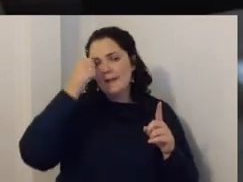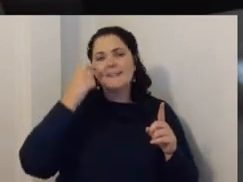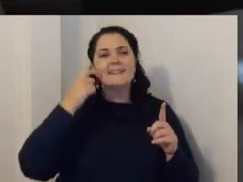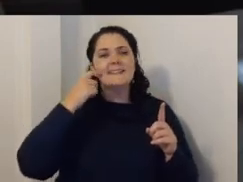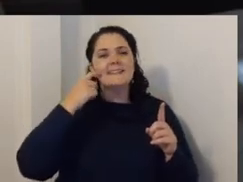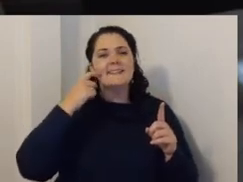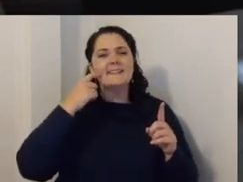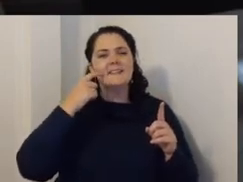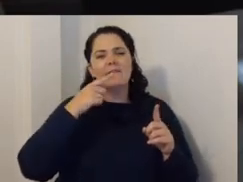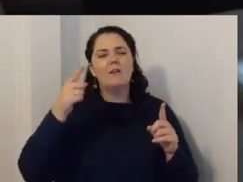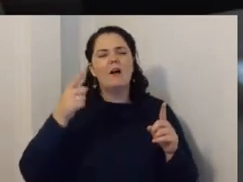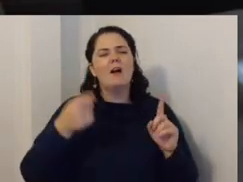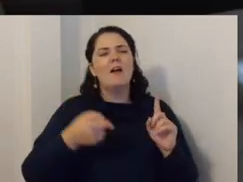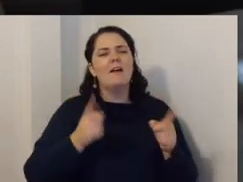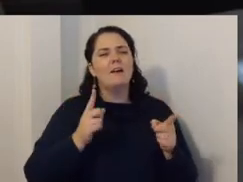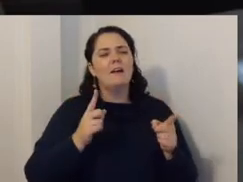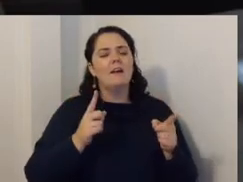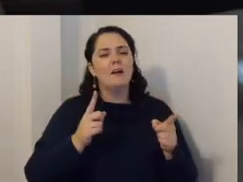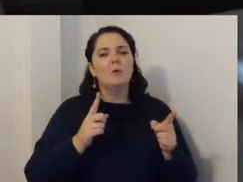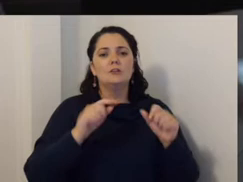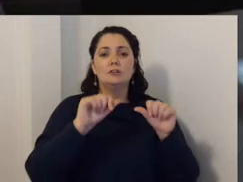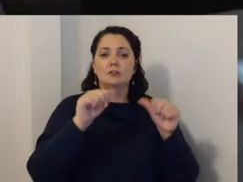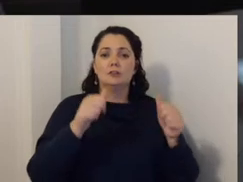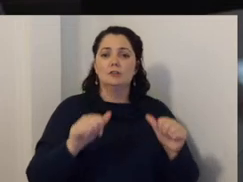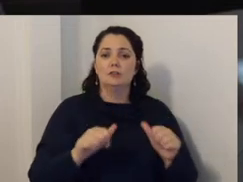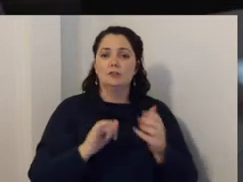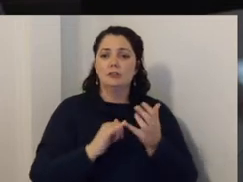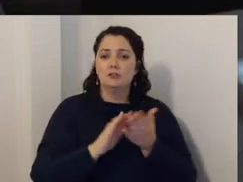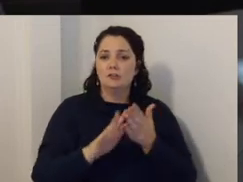you see quite clearly in their bodies even though you see very few lines, although you might see a